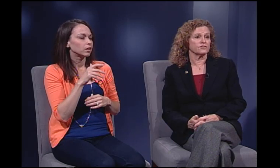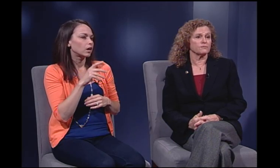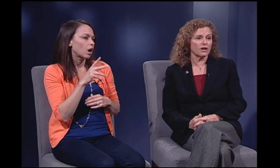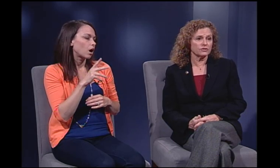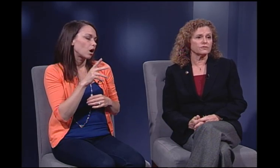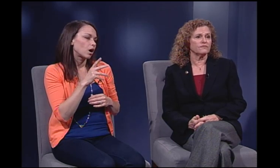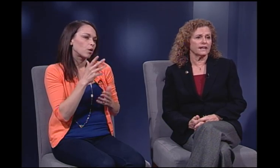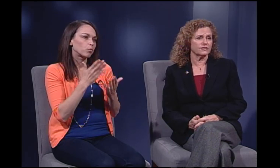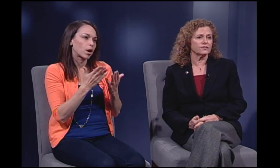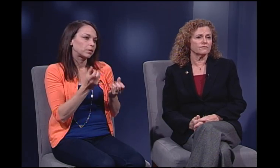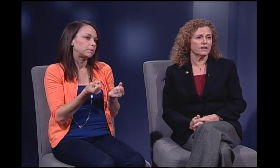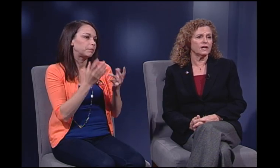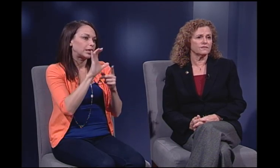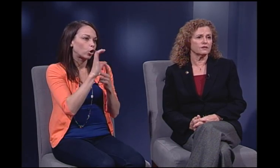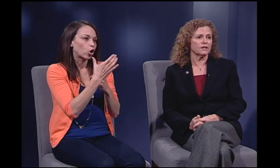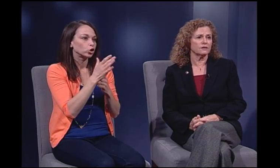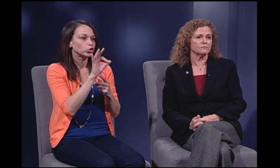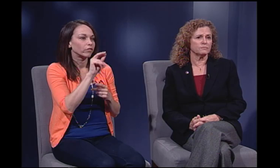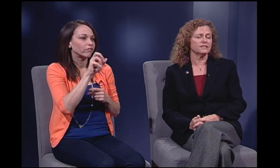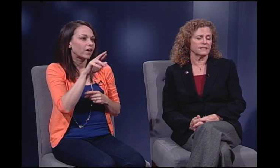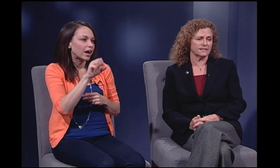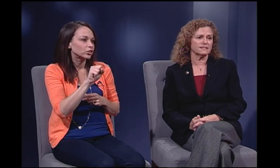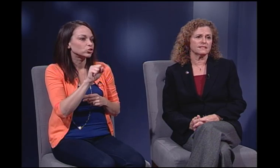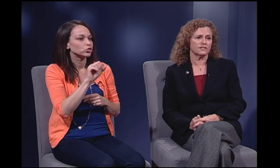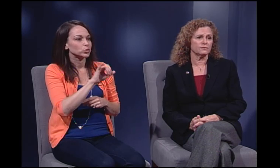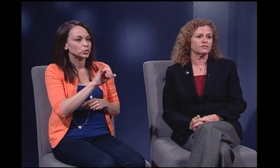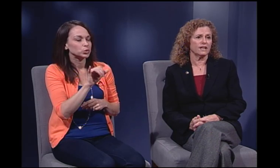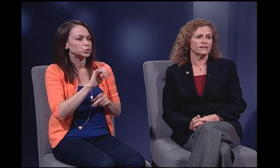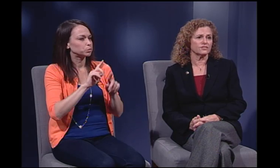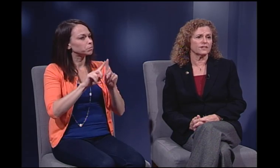there's some cultural factors involved, but yes, Texas has a real challenge there.